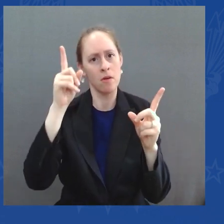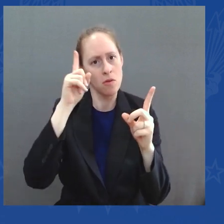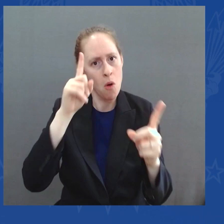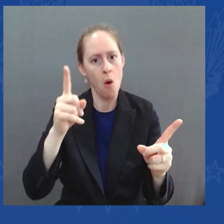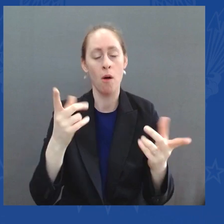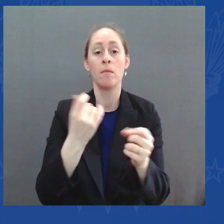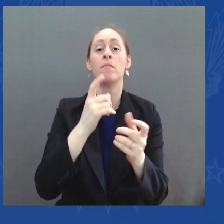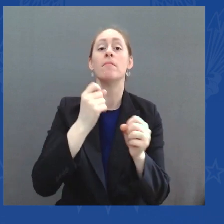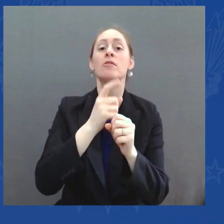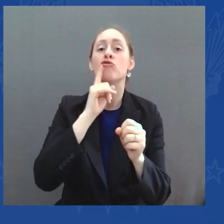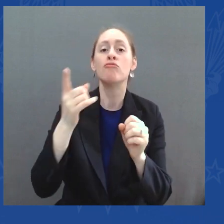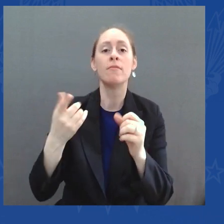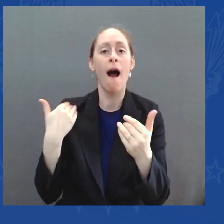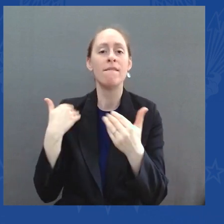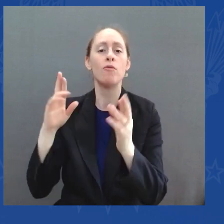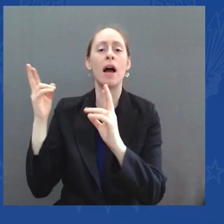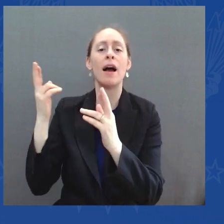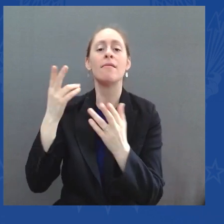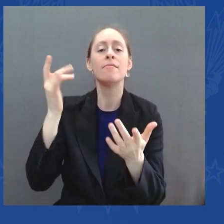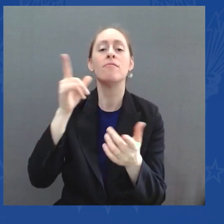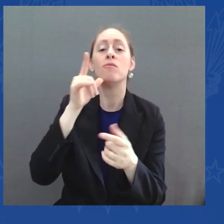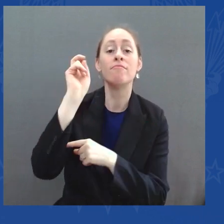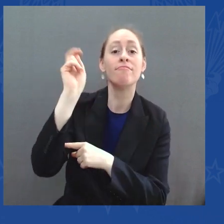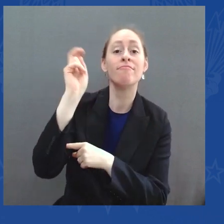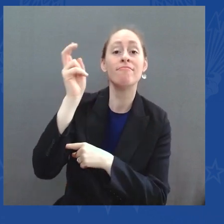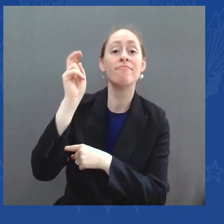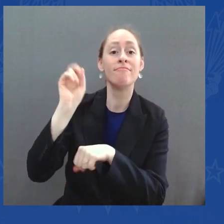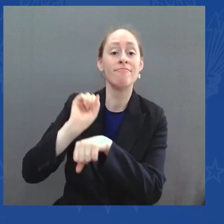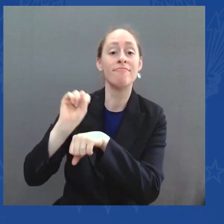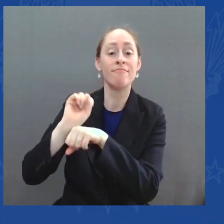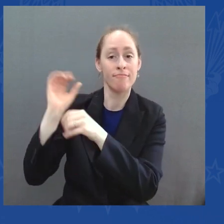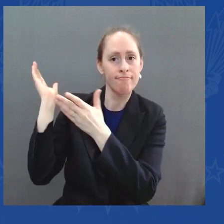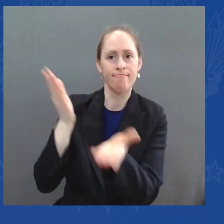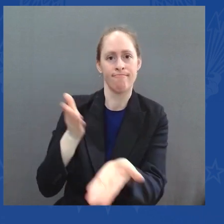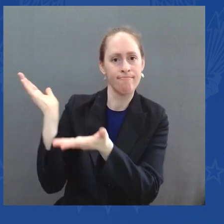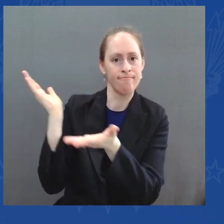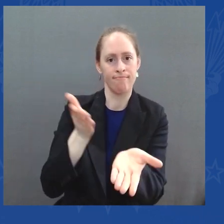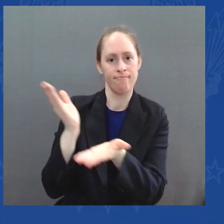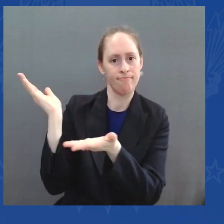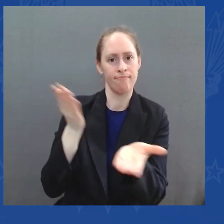about 70 percent of all the goods in this country. Seventy percent.